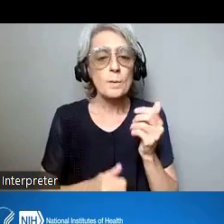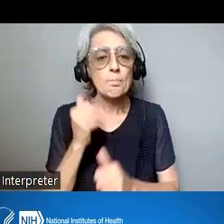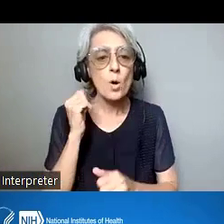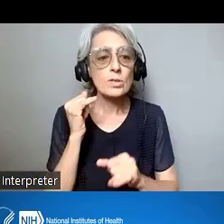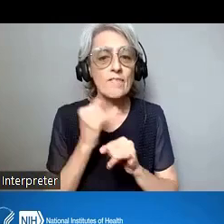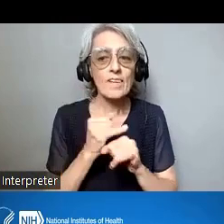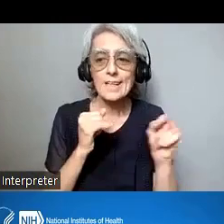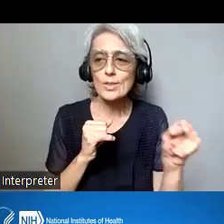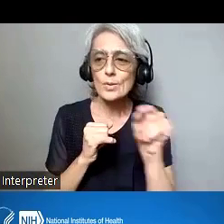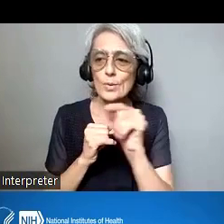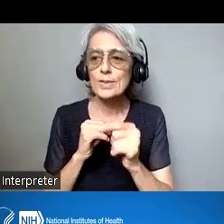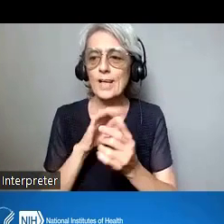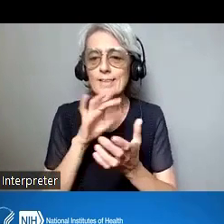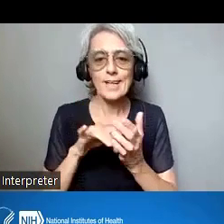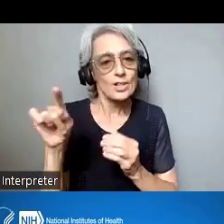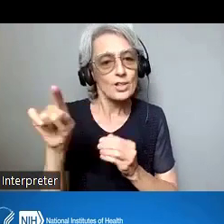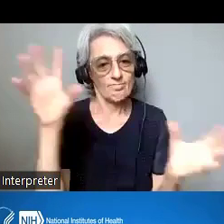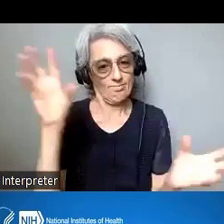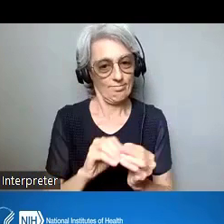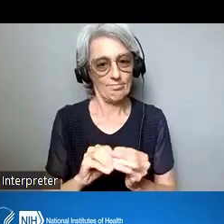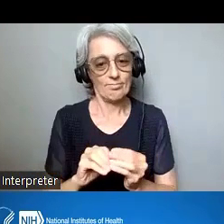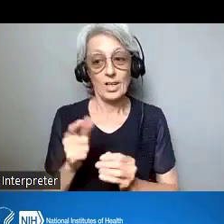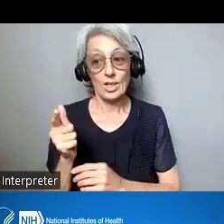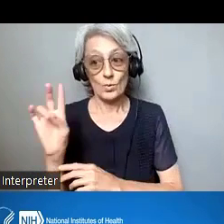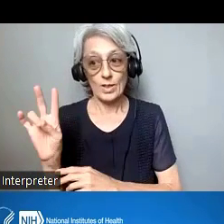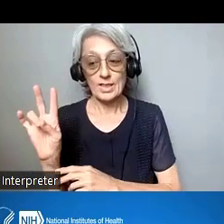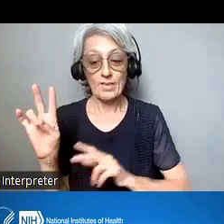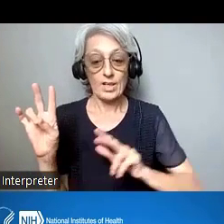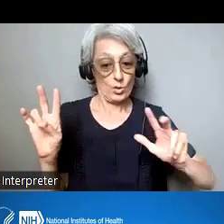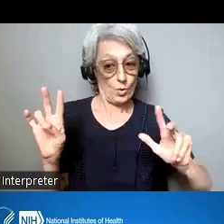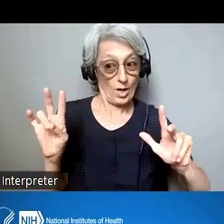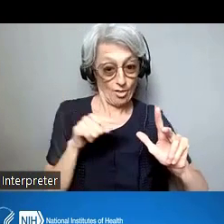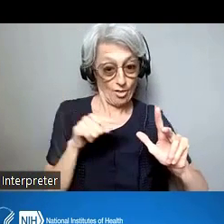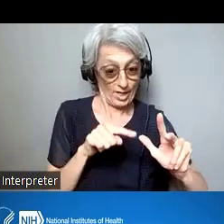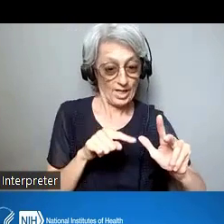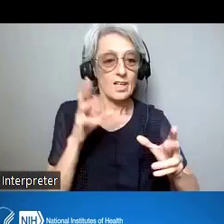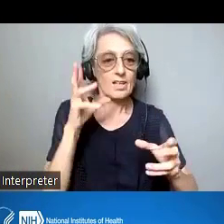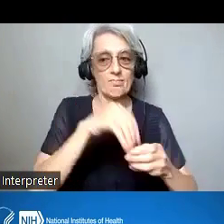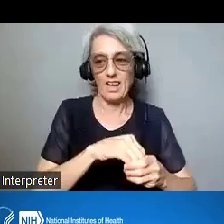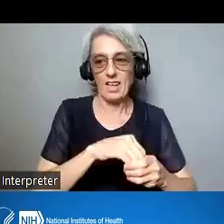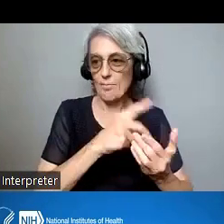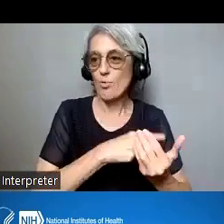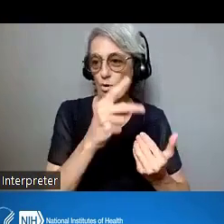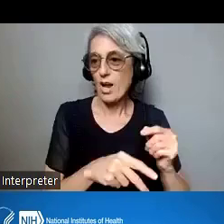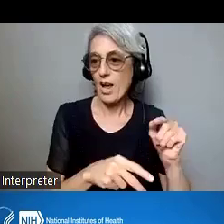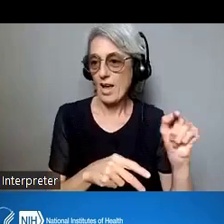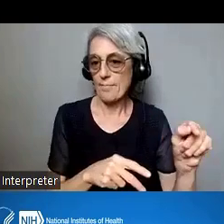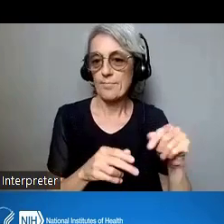that is 23 out of the 27, participate in this program, which is great news for applicants.